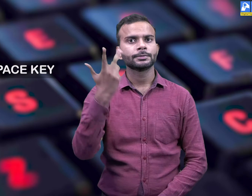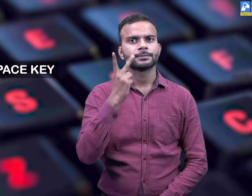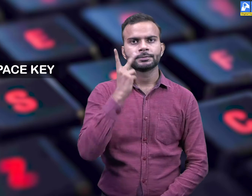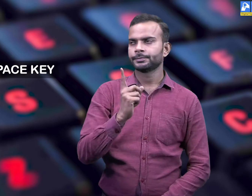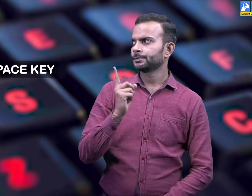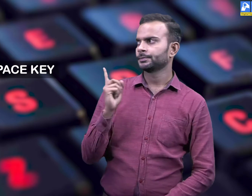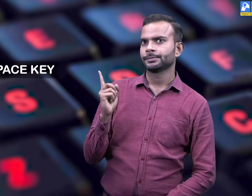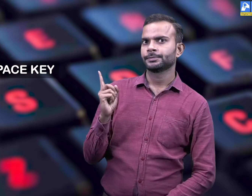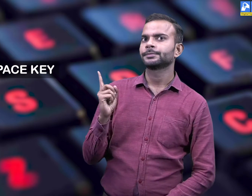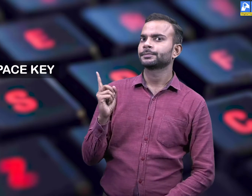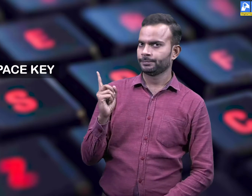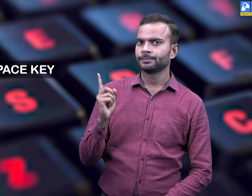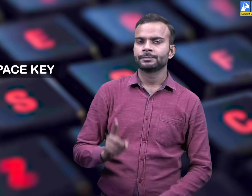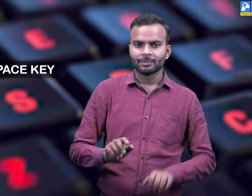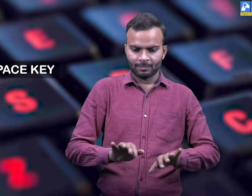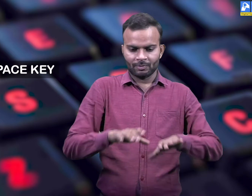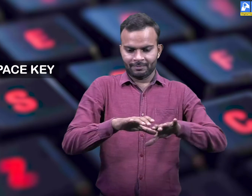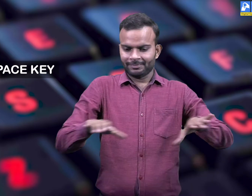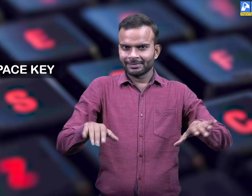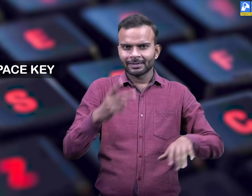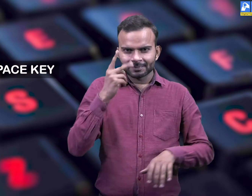1. Backspace key